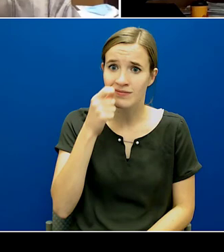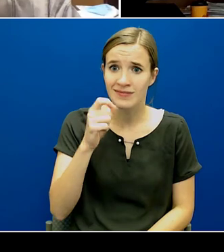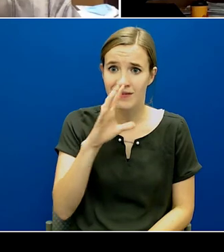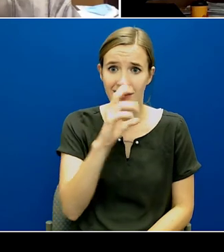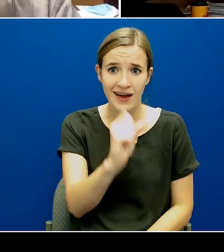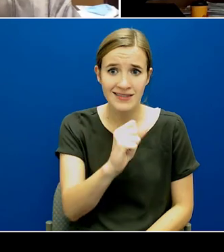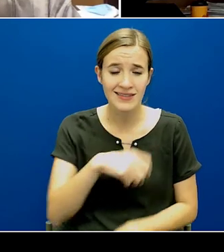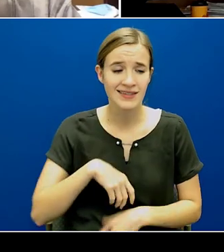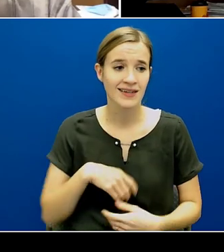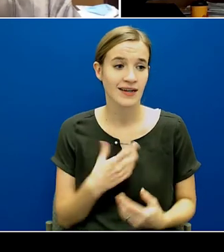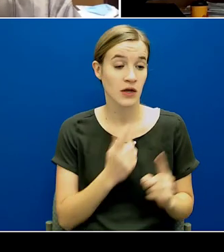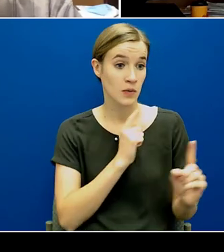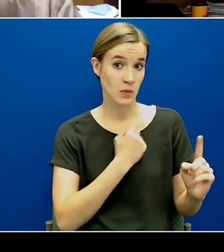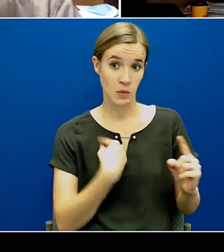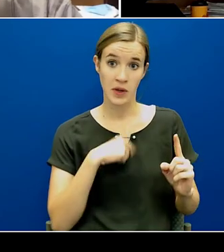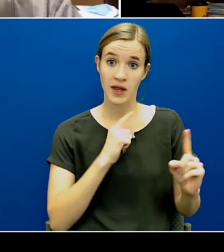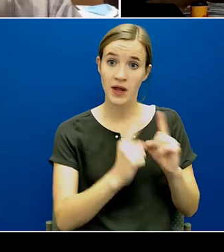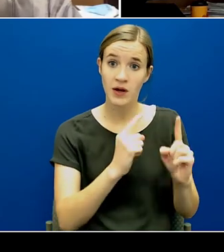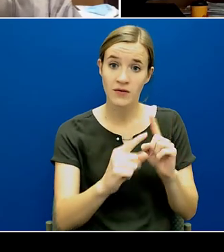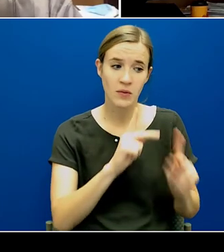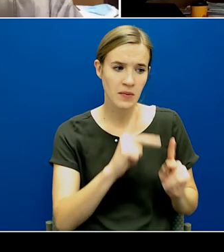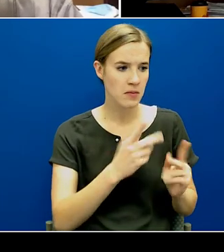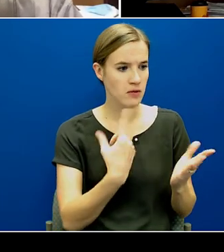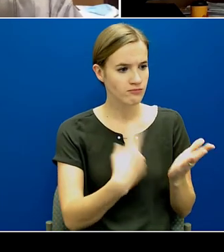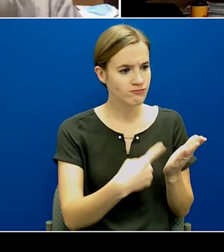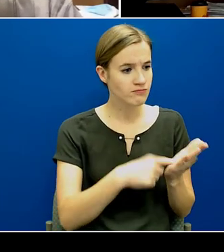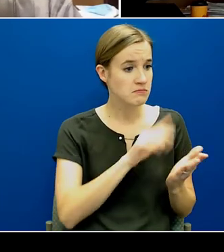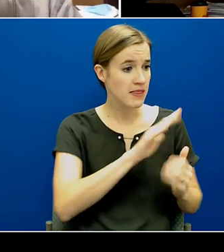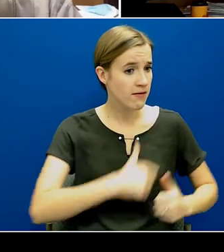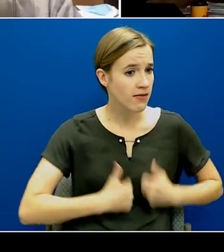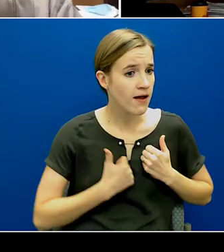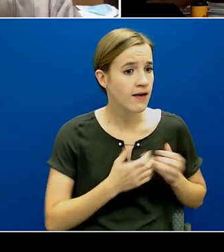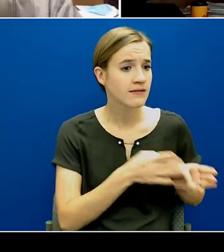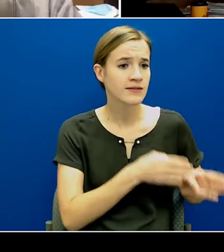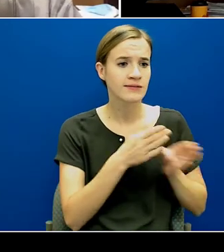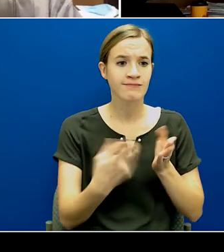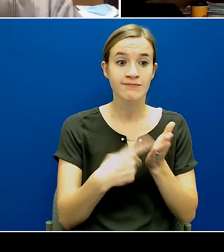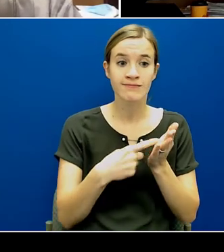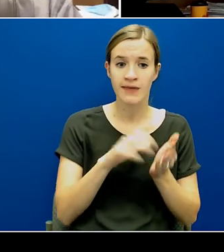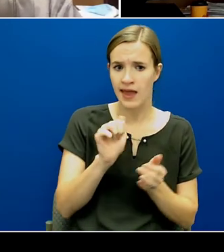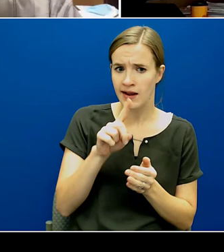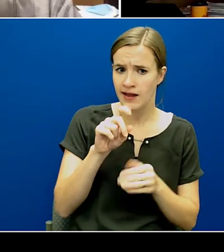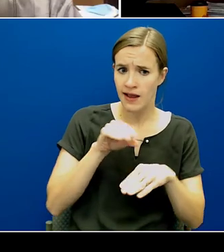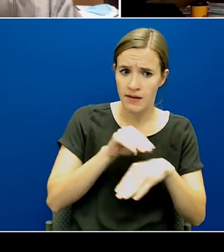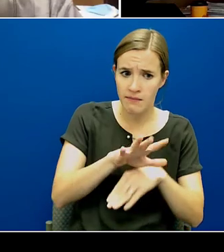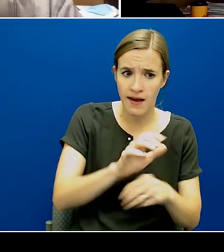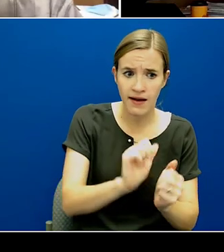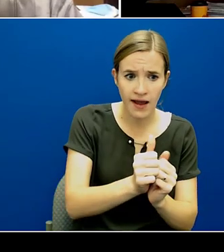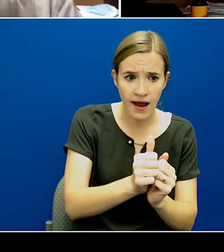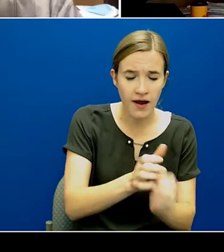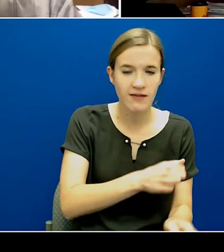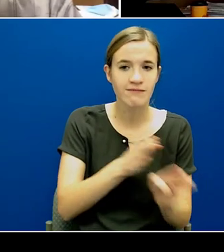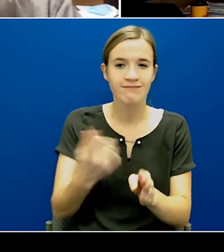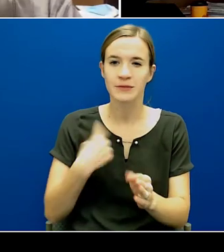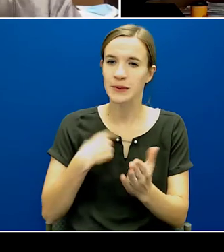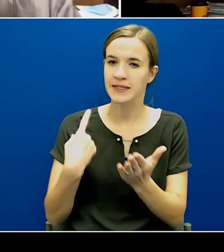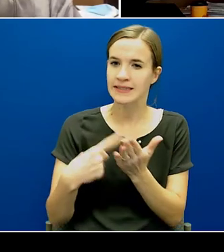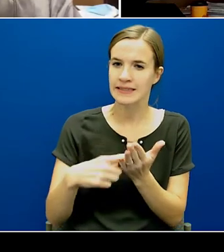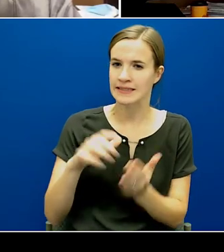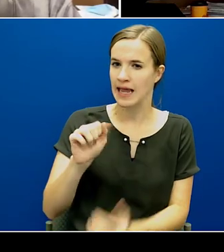Act has made for them. And the possibilities that it continues to offer. Today we're